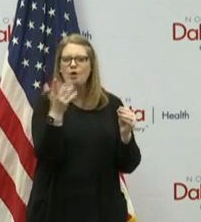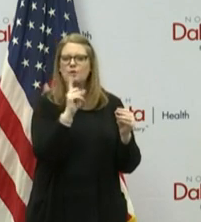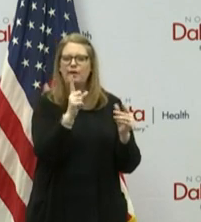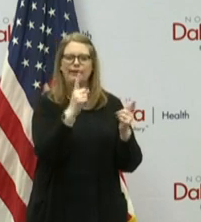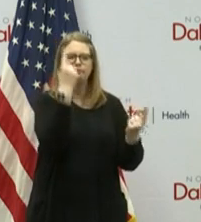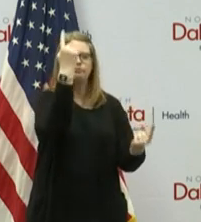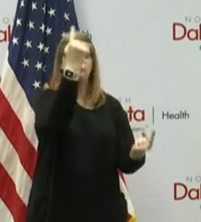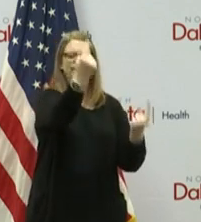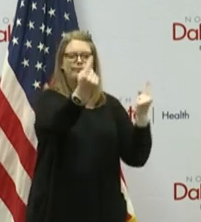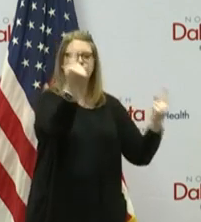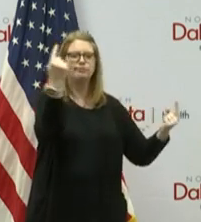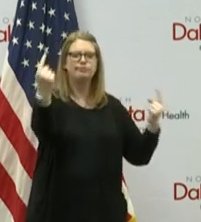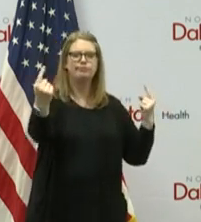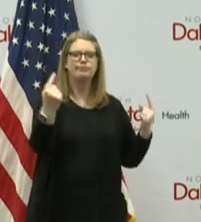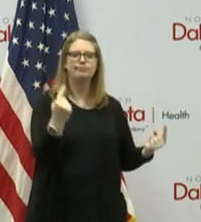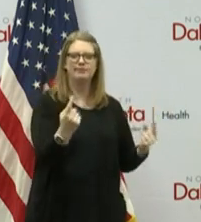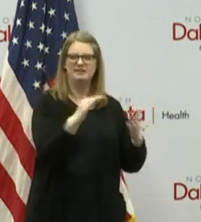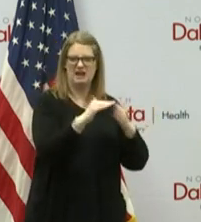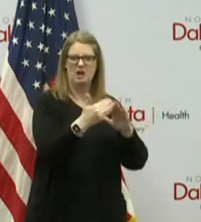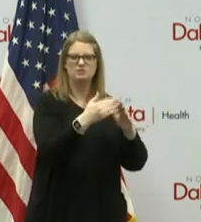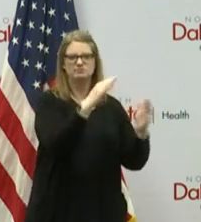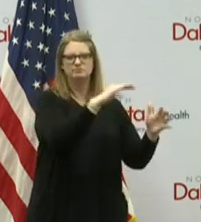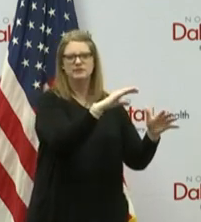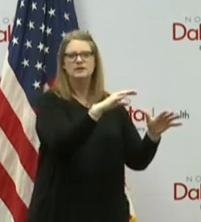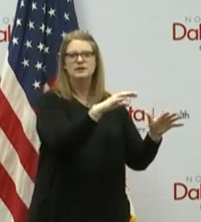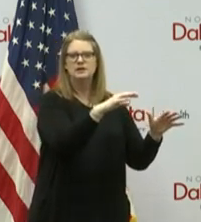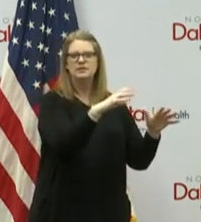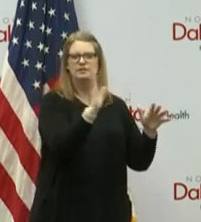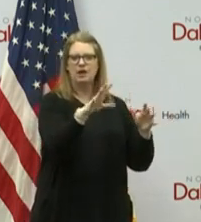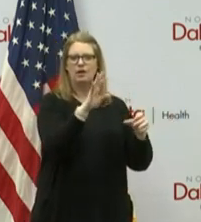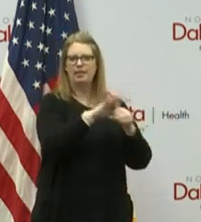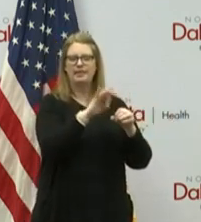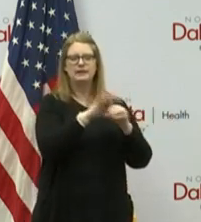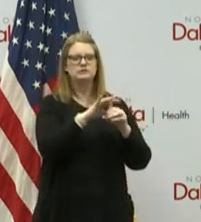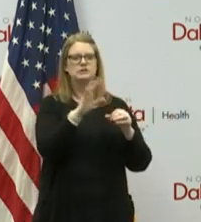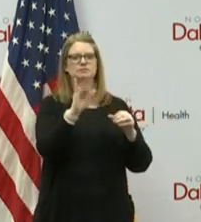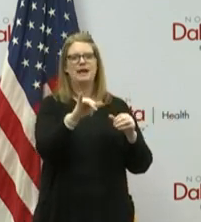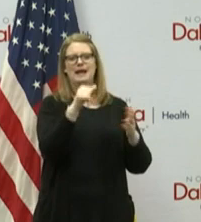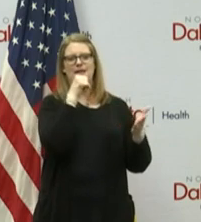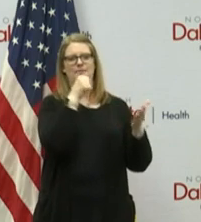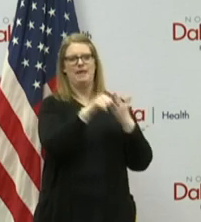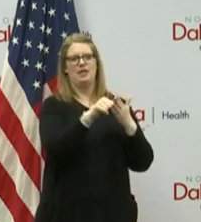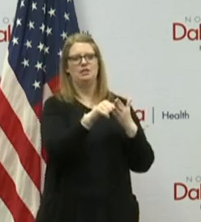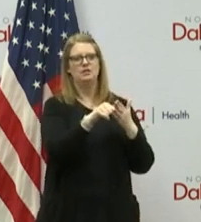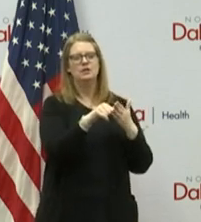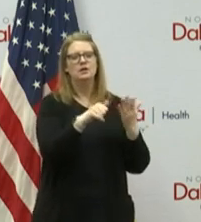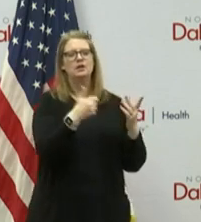53 COUNTIES THERE WITH 33 AND AGAIN THOSE ONES THAT WERE MORE PRIMARILY RURAL OR SPREAD OUT